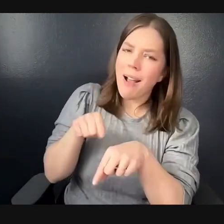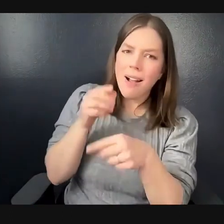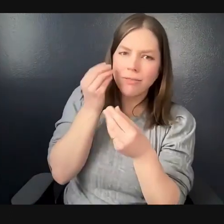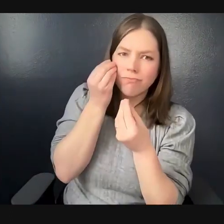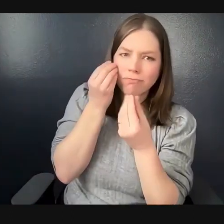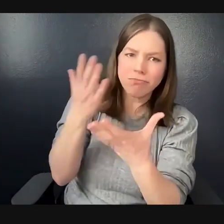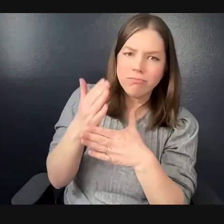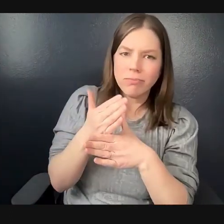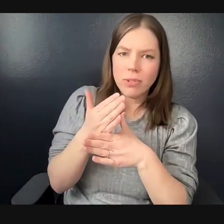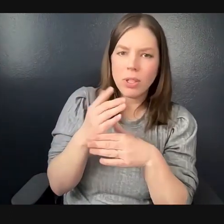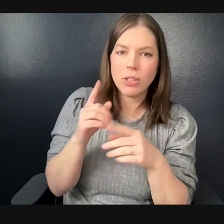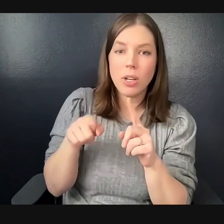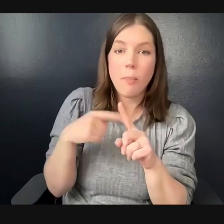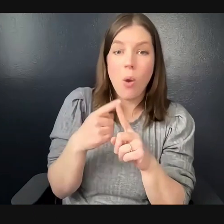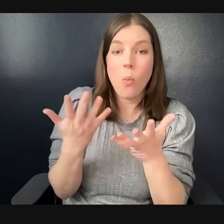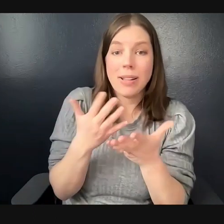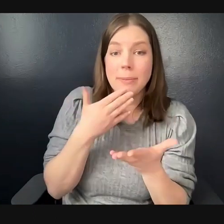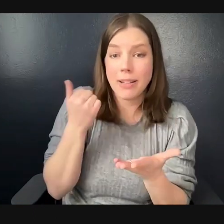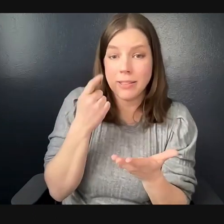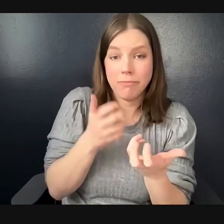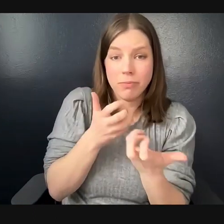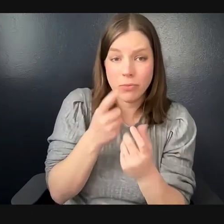and they reach out to you, respond to their questions